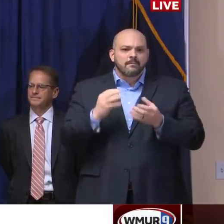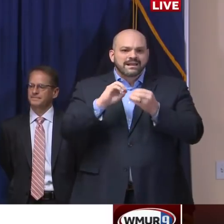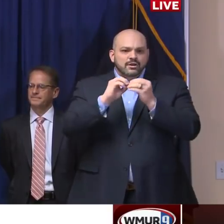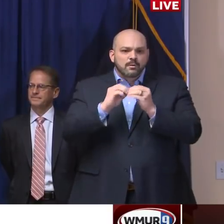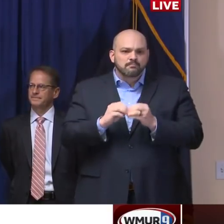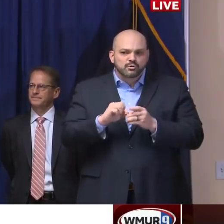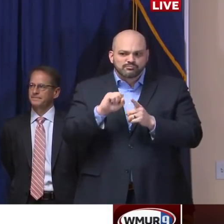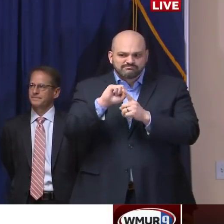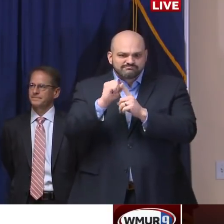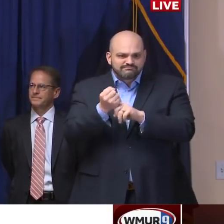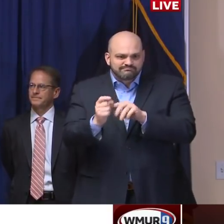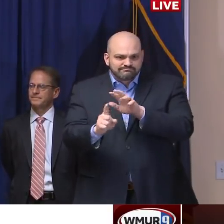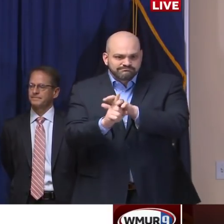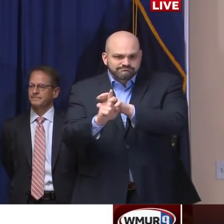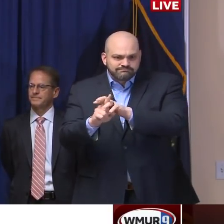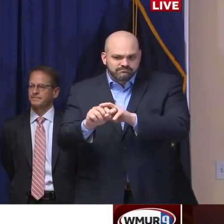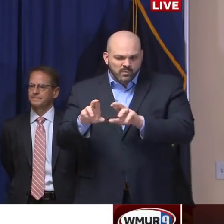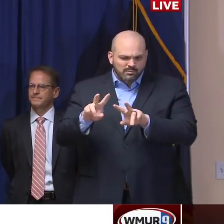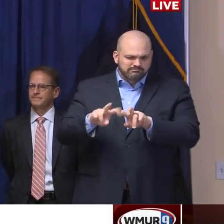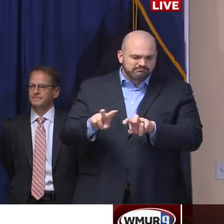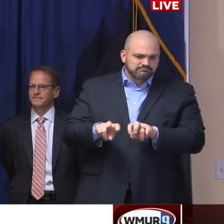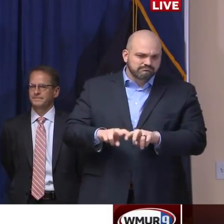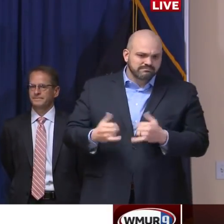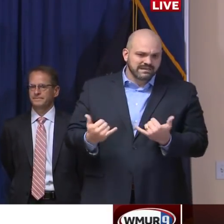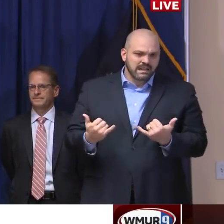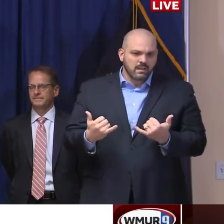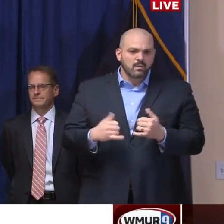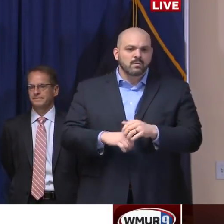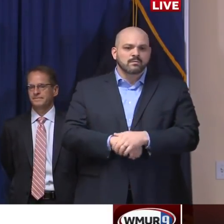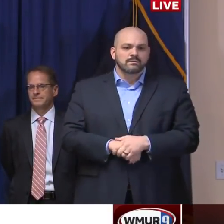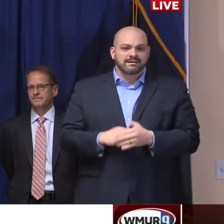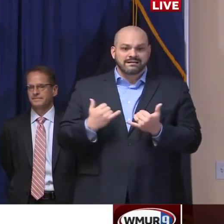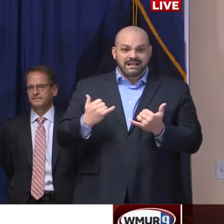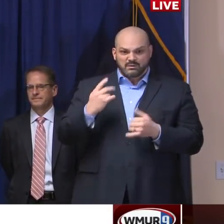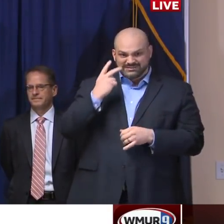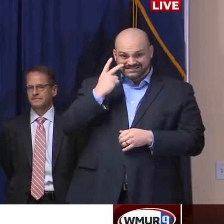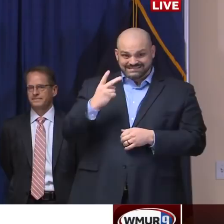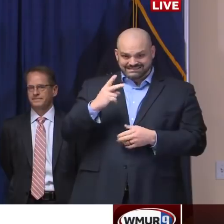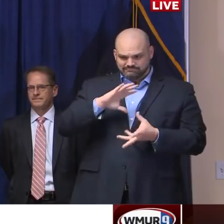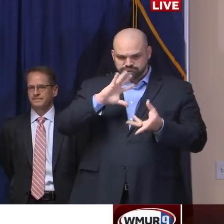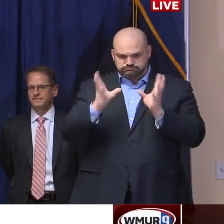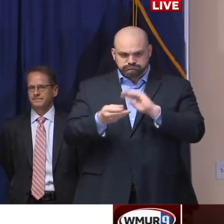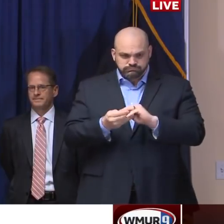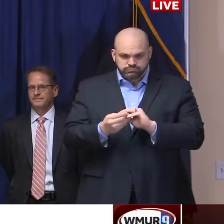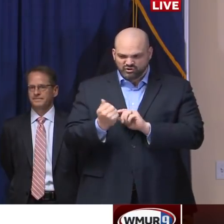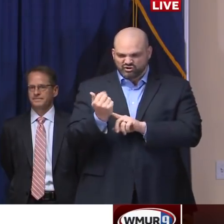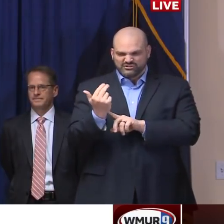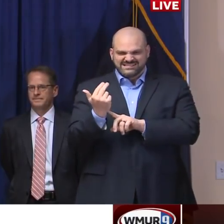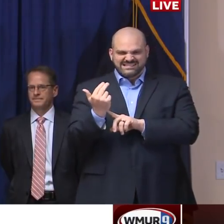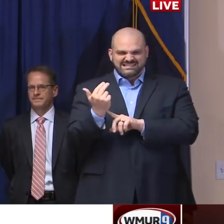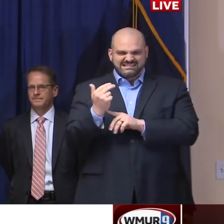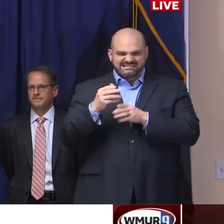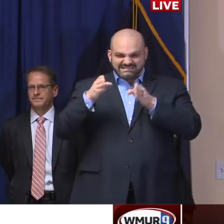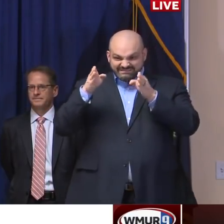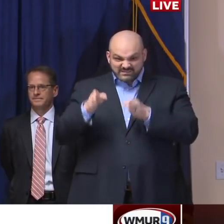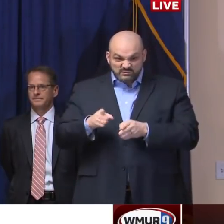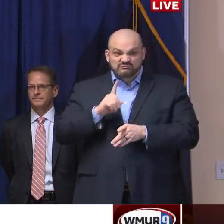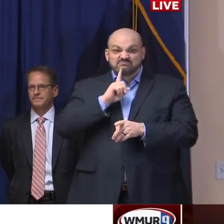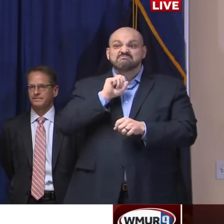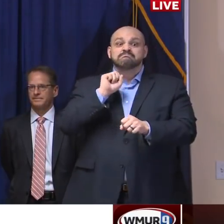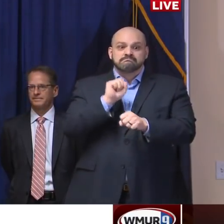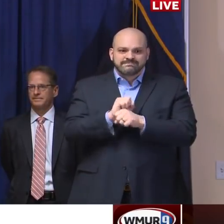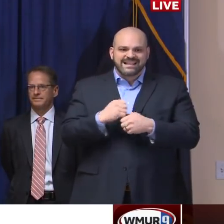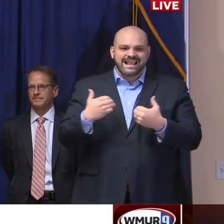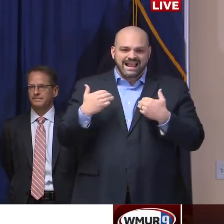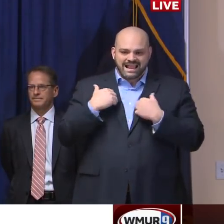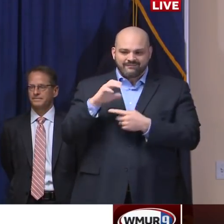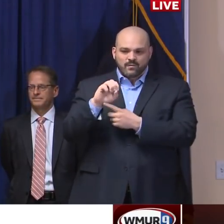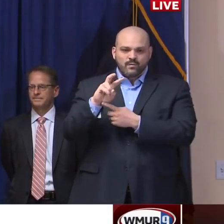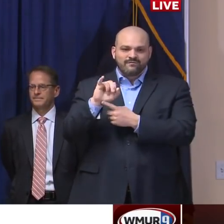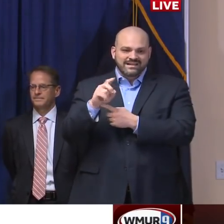LET ME START BY GIVING AN UPDATE IN TERMS OF THE NUMBER OF CASES OF COVID-19 THAT HAVE BEEN IDENTIFIED OR DIAGNOSED IN NEW HAMPSHIRE.